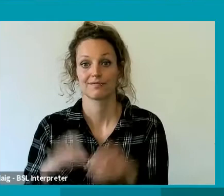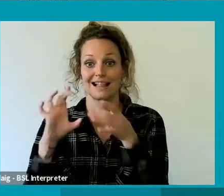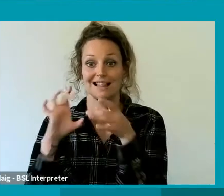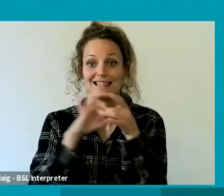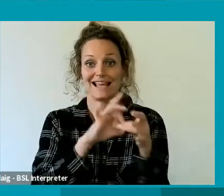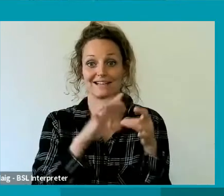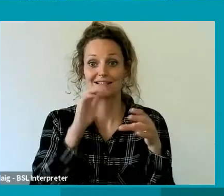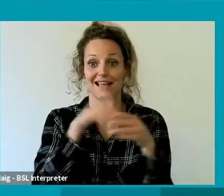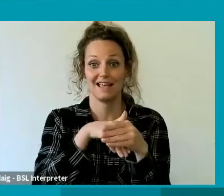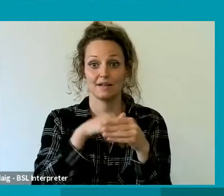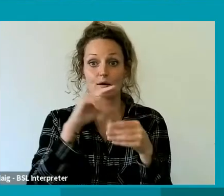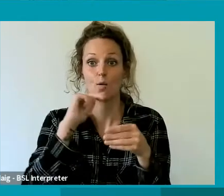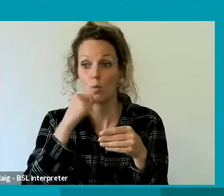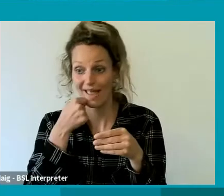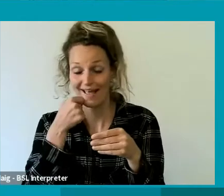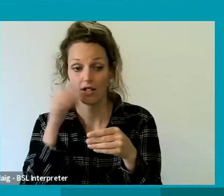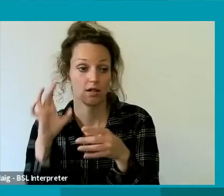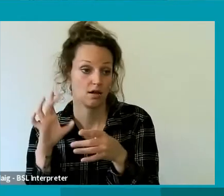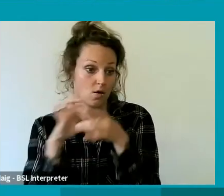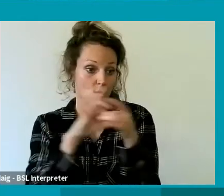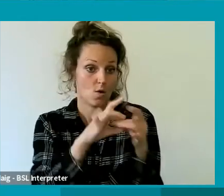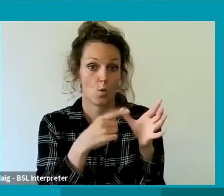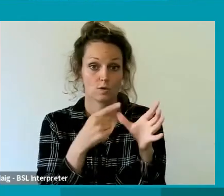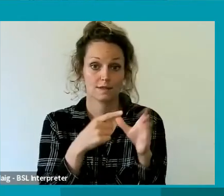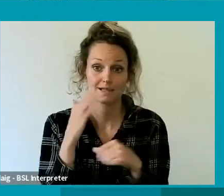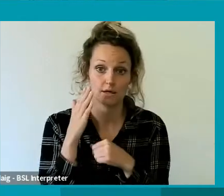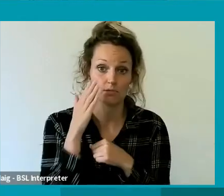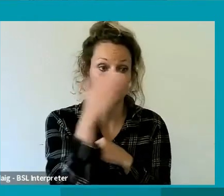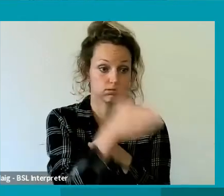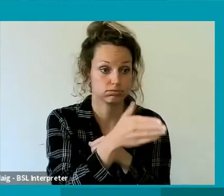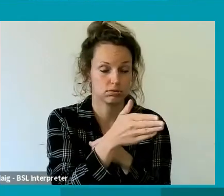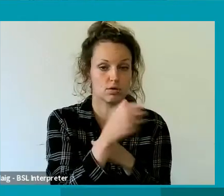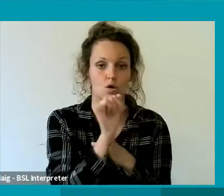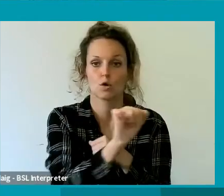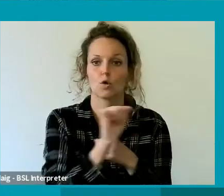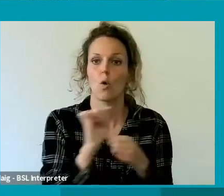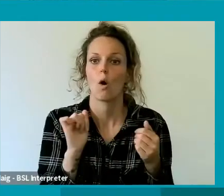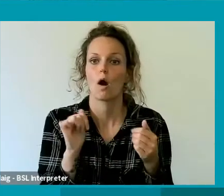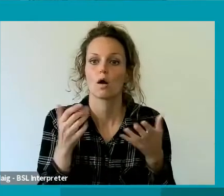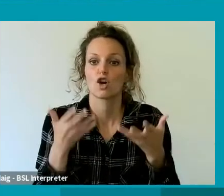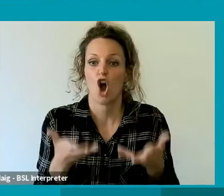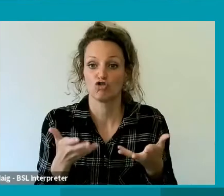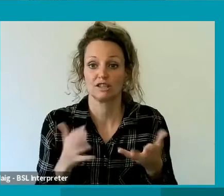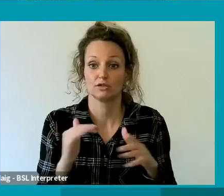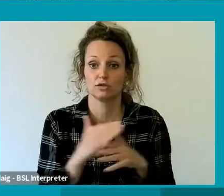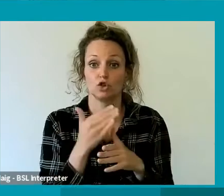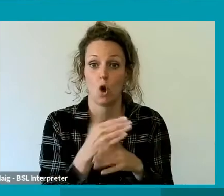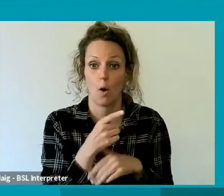But you've also got an opportunity to then utilize that 120 characters so you can do that.